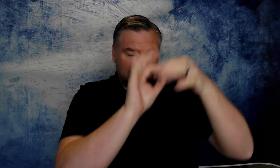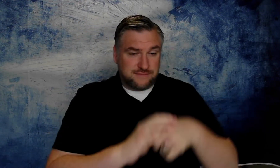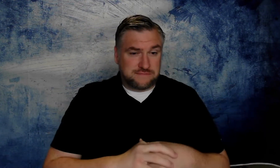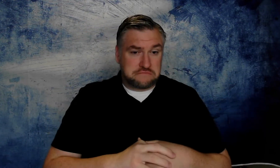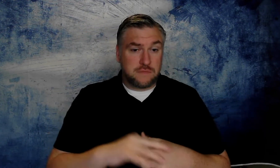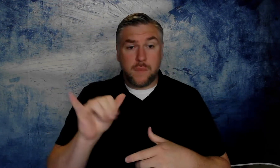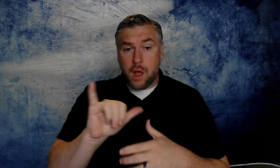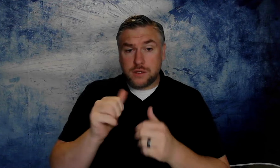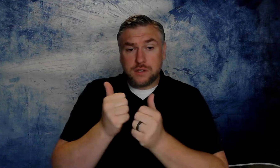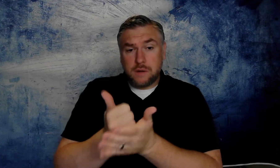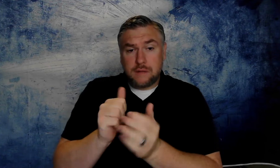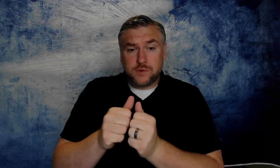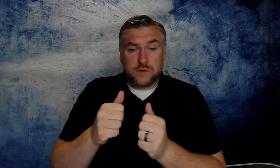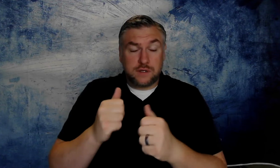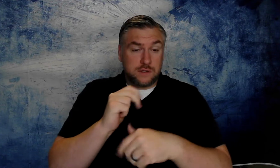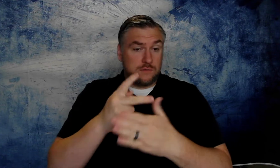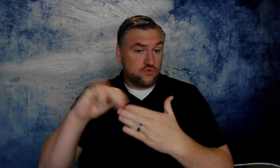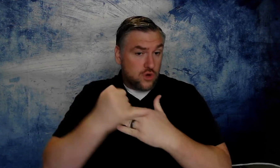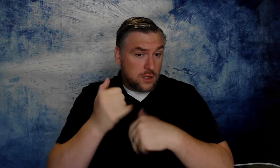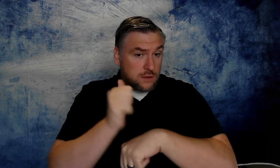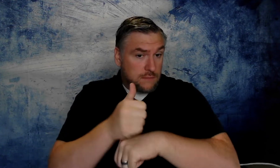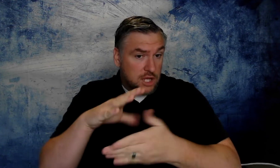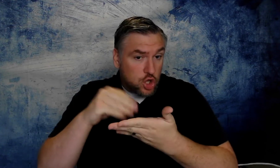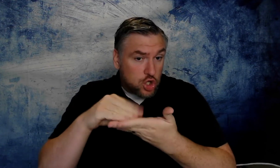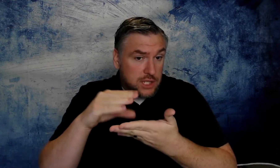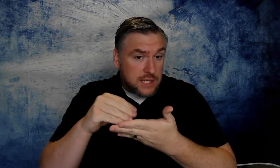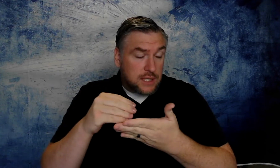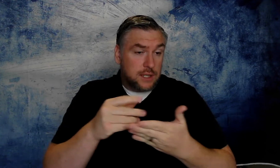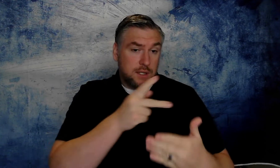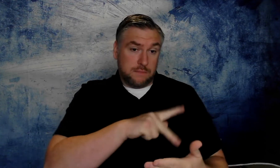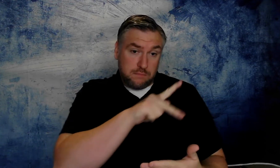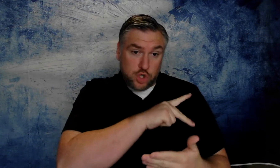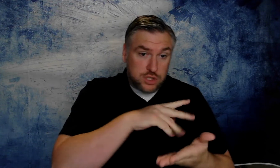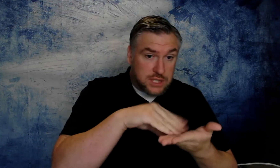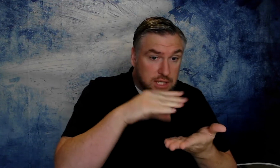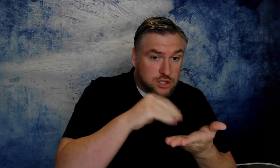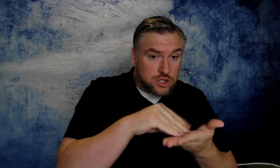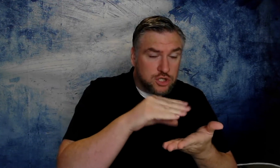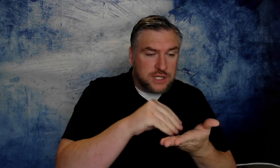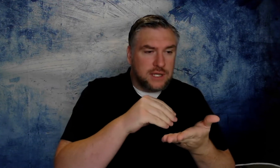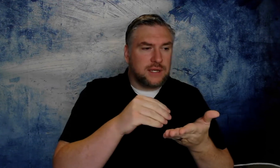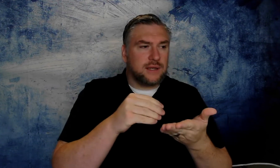and so it all leads together. It also helps with project-based learning or personalized learning;